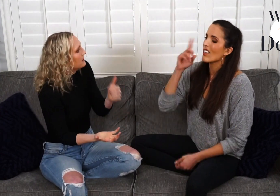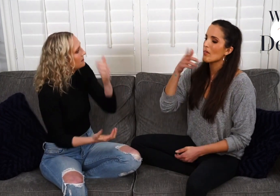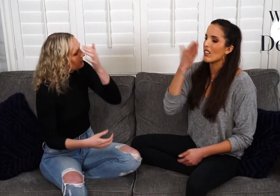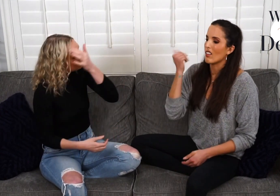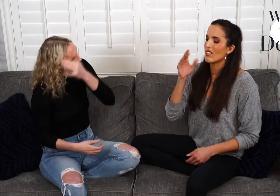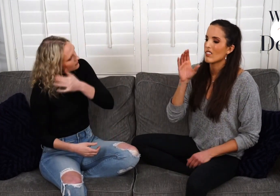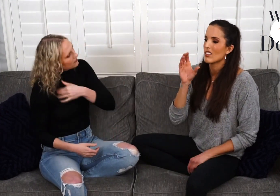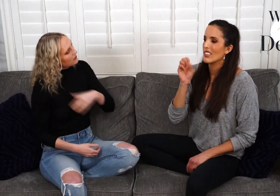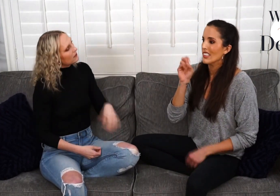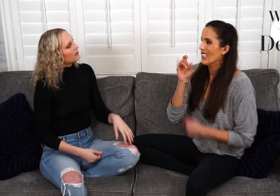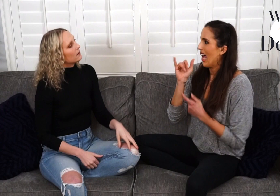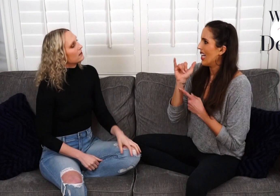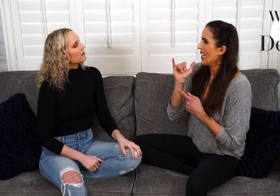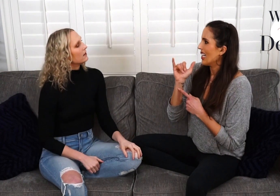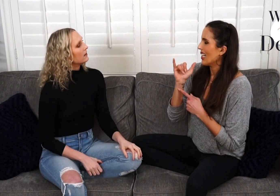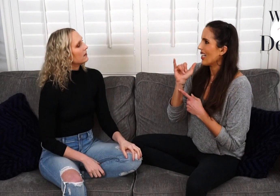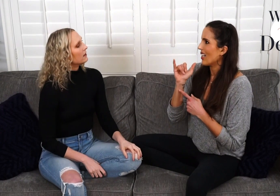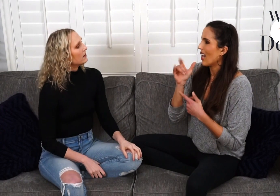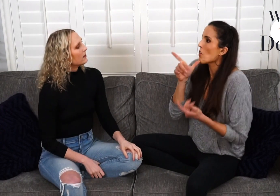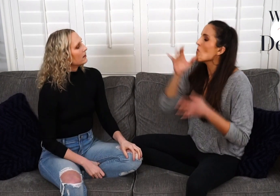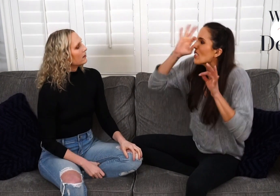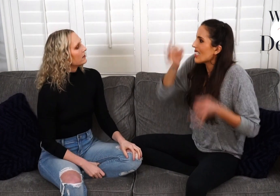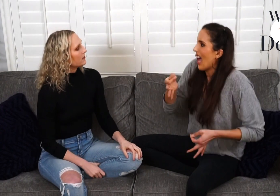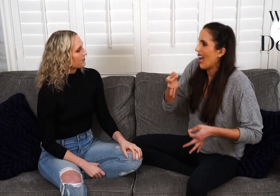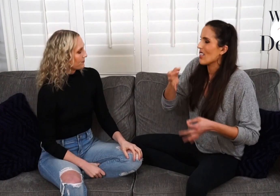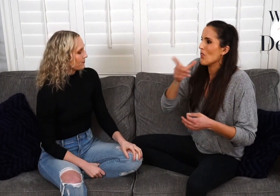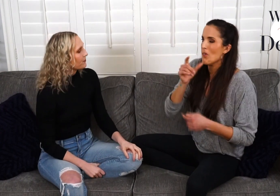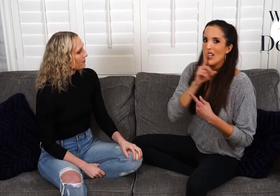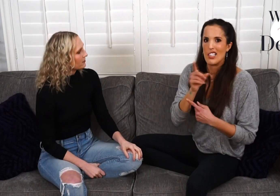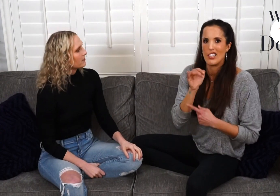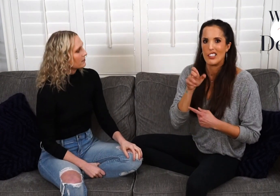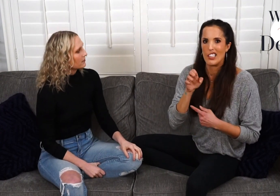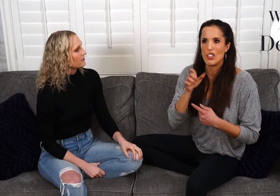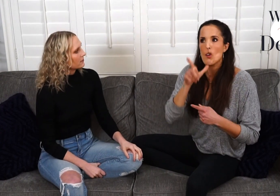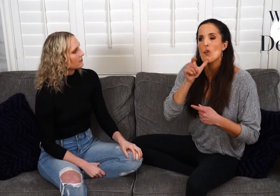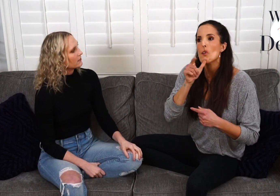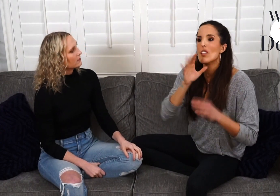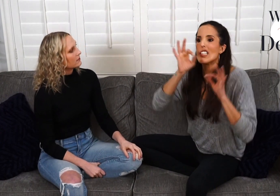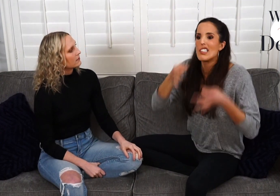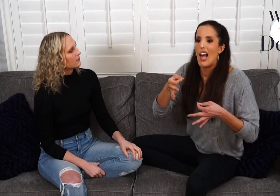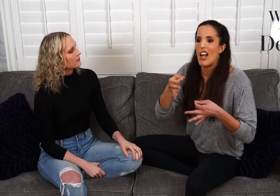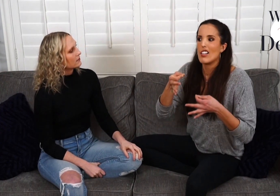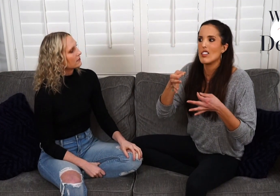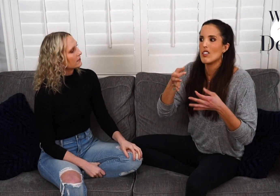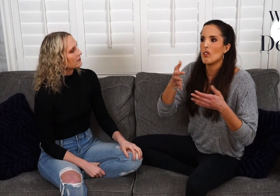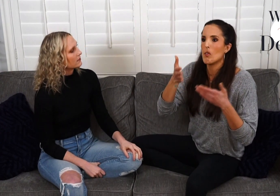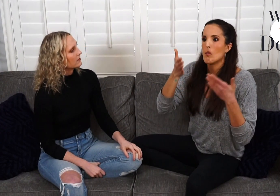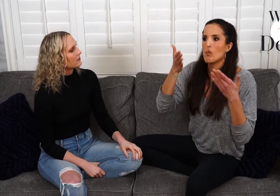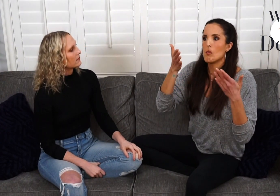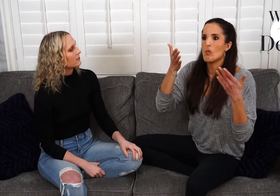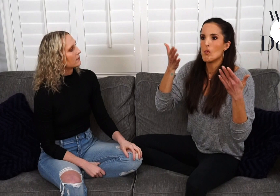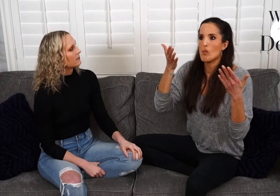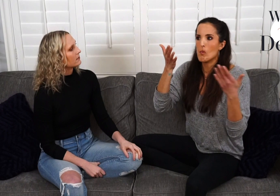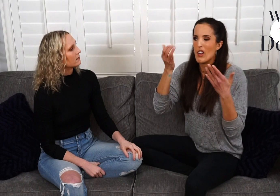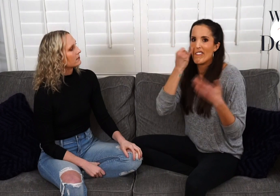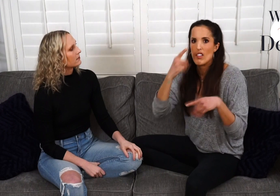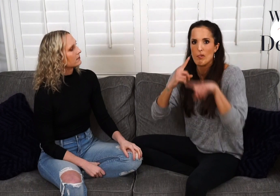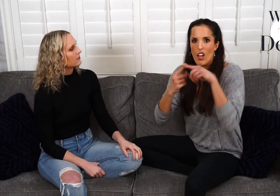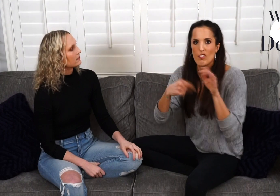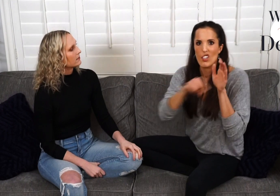Yeah, and I think it's because of society, and who decides who's an elite and who decides if it's a positive